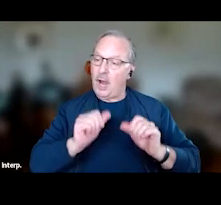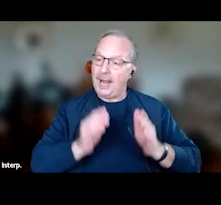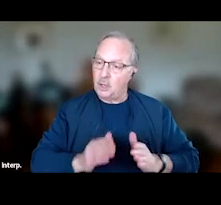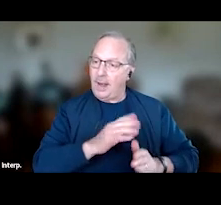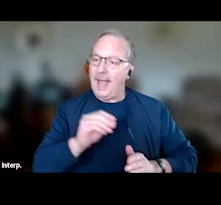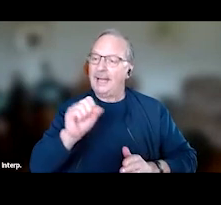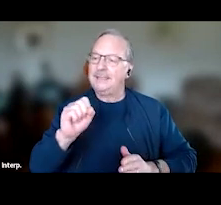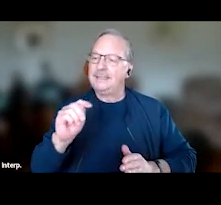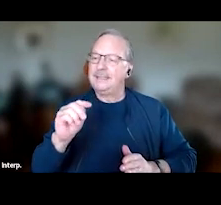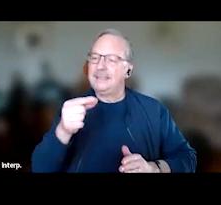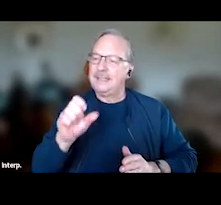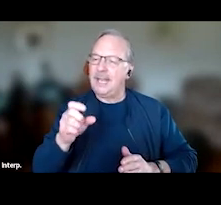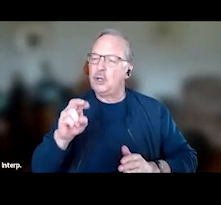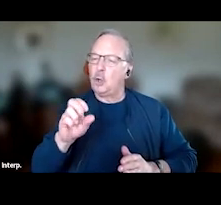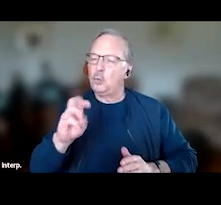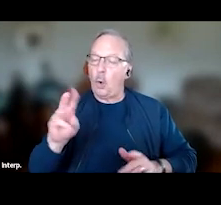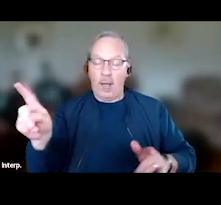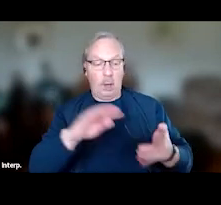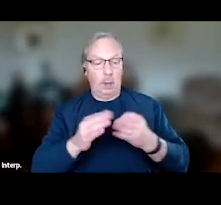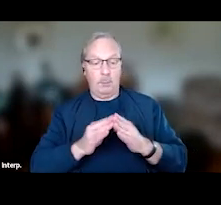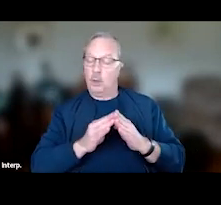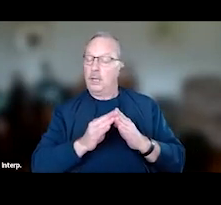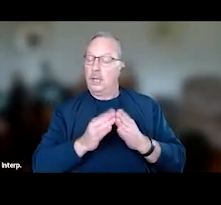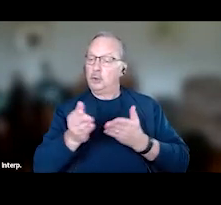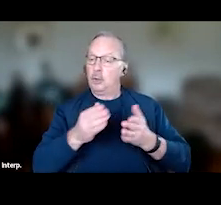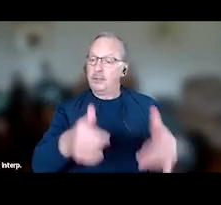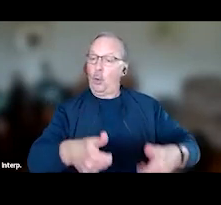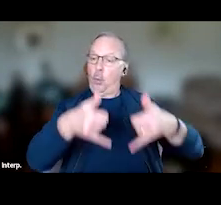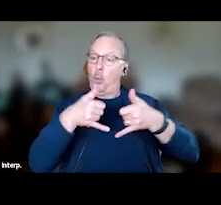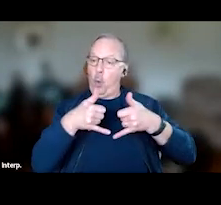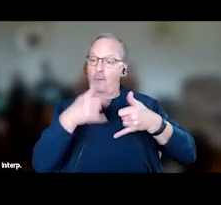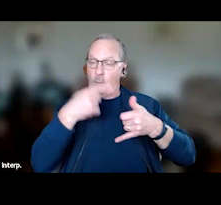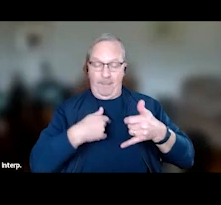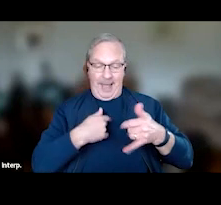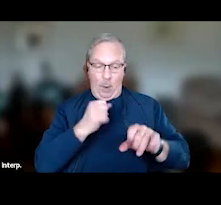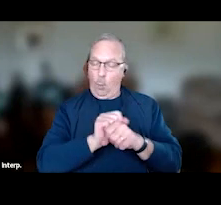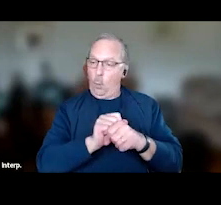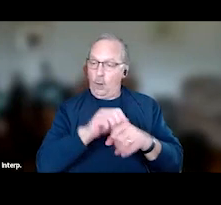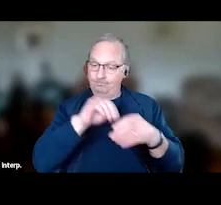I also won a community service award for my work in the community.